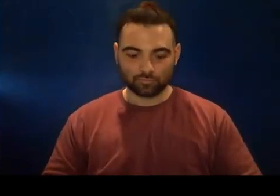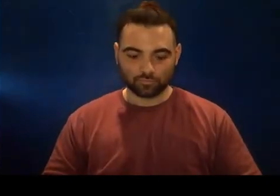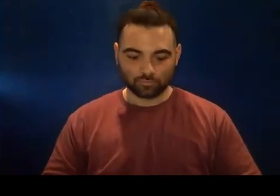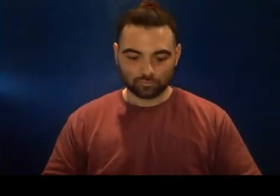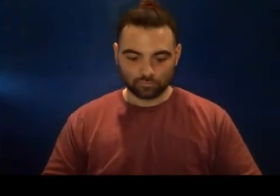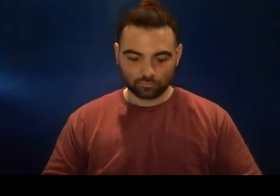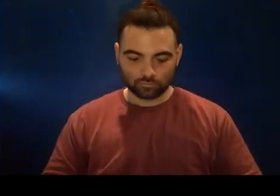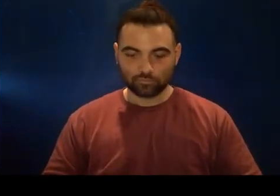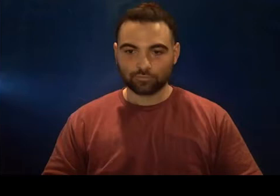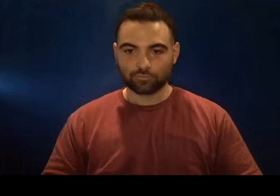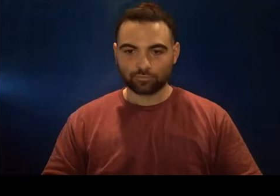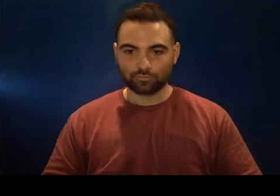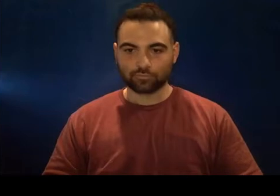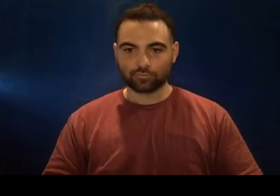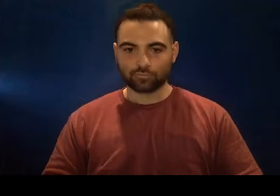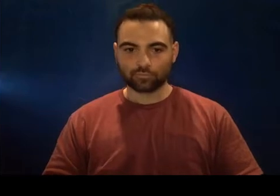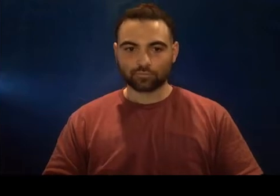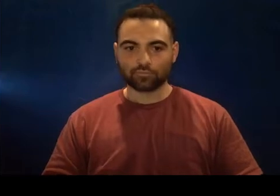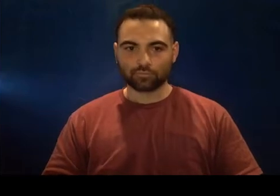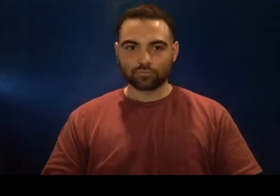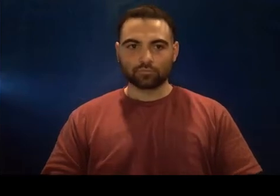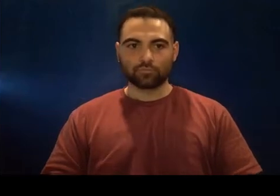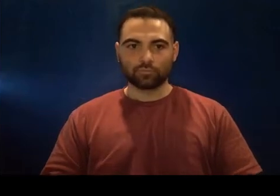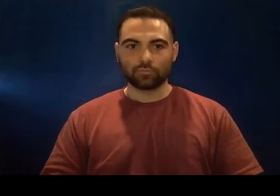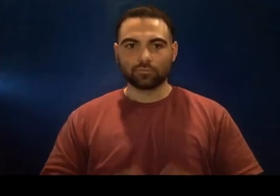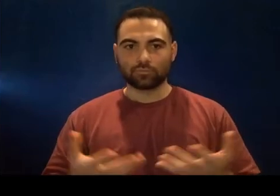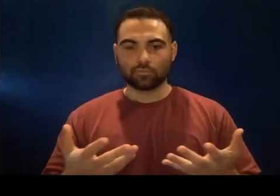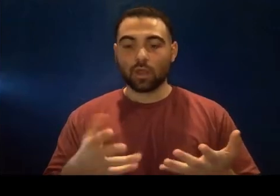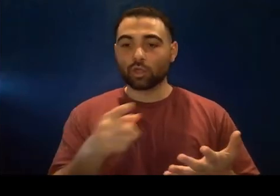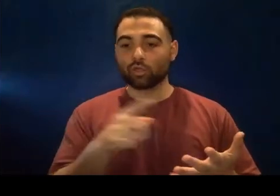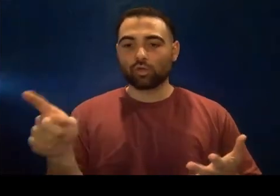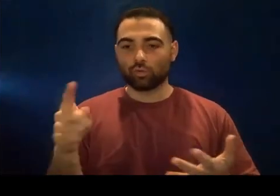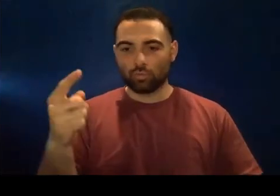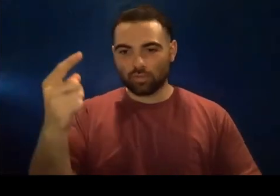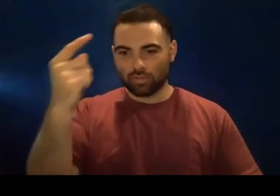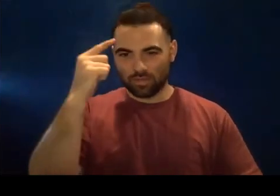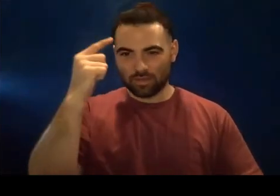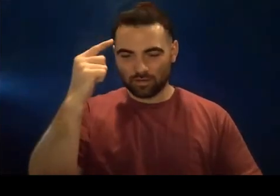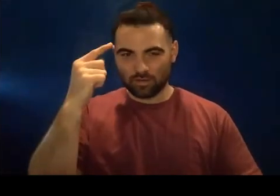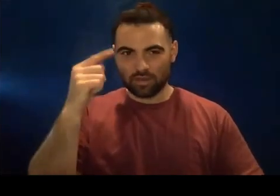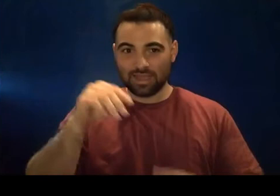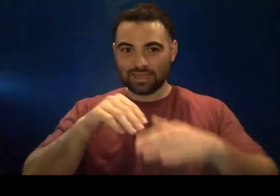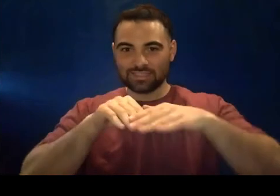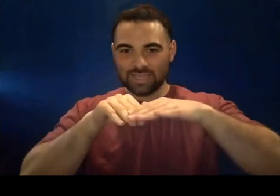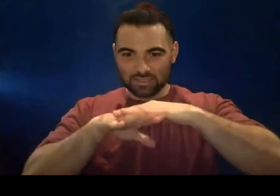I think to look at it a little bit more closely. Do you think that accessibility improvements